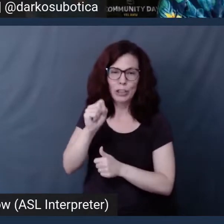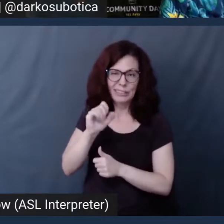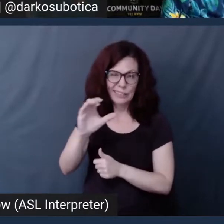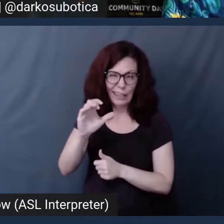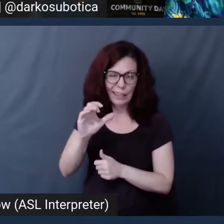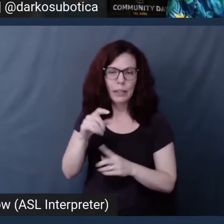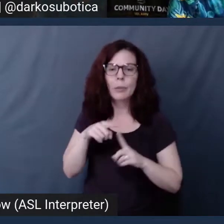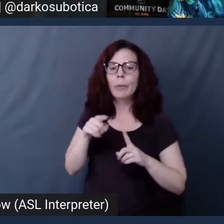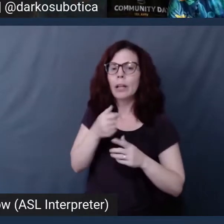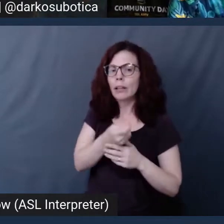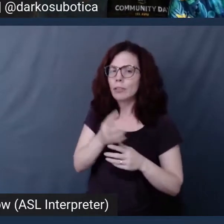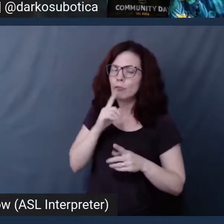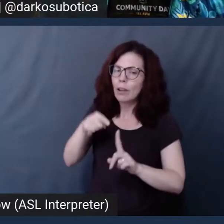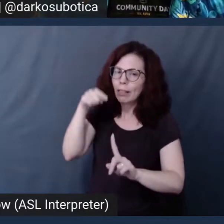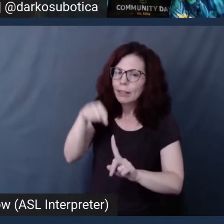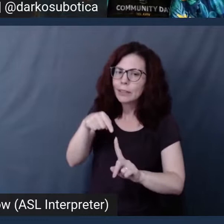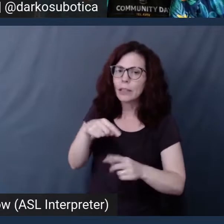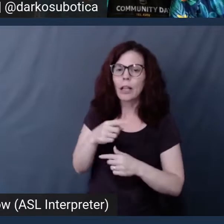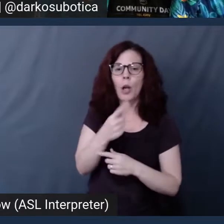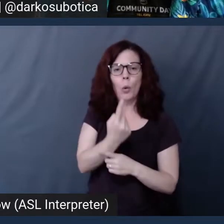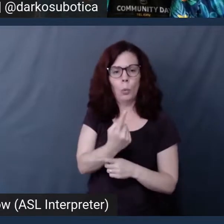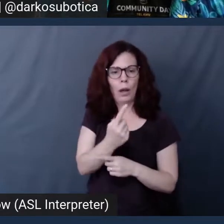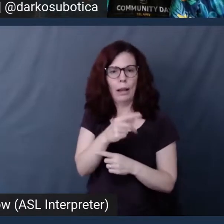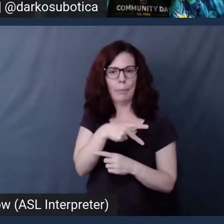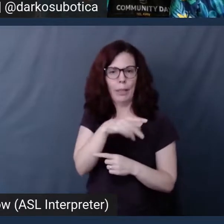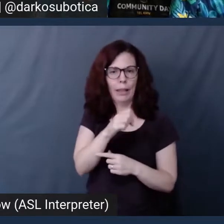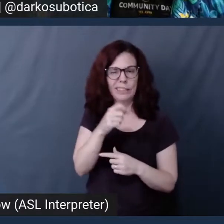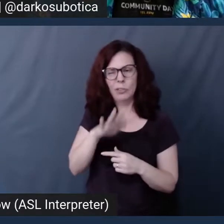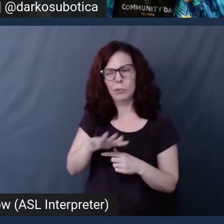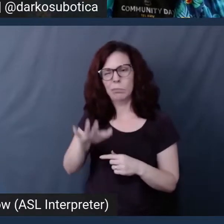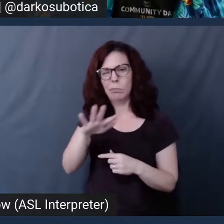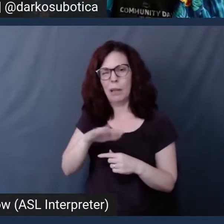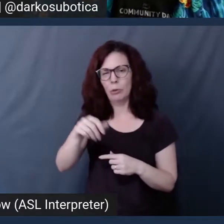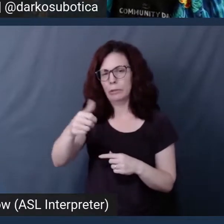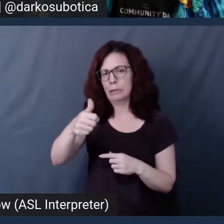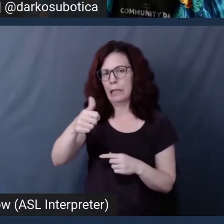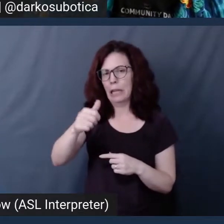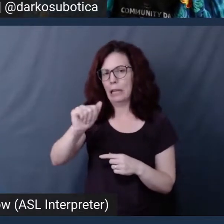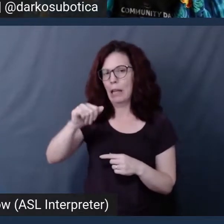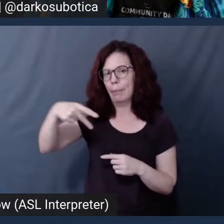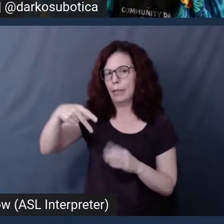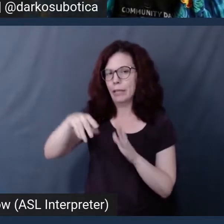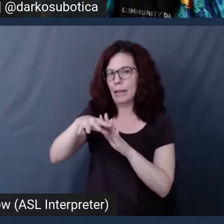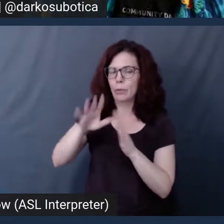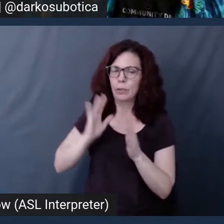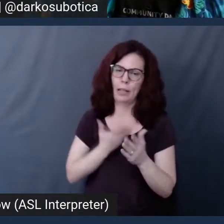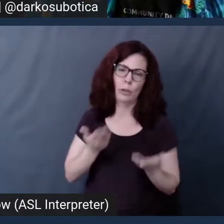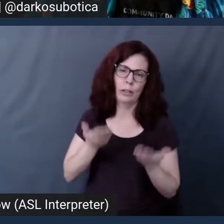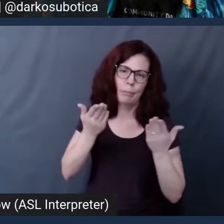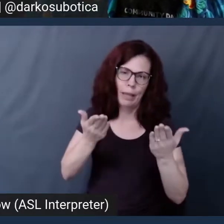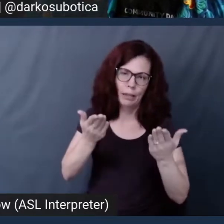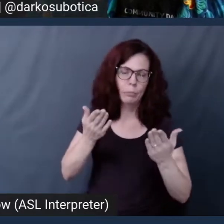But a rough rule of thumb is one Panorama appliance to about 10 IP cameras. That's what I would recommend, but obviously we want to dive more